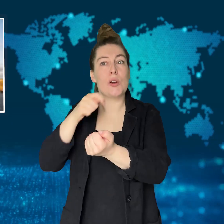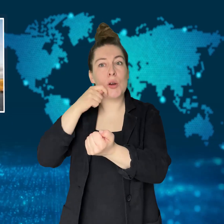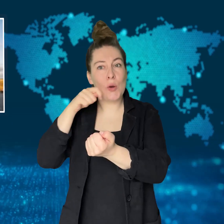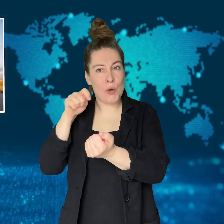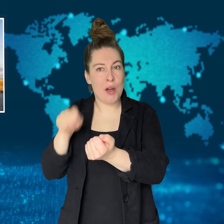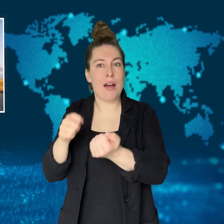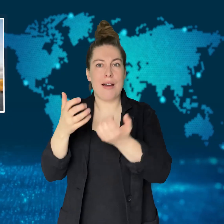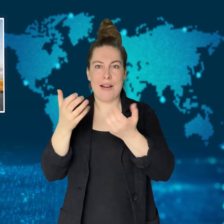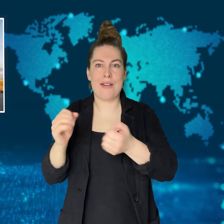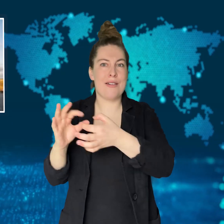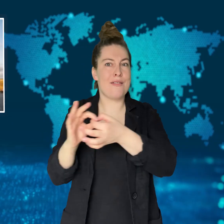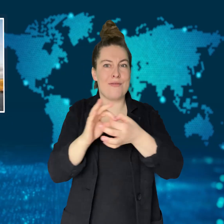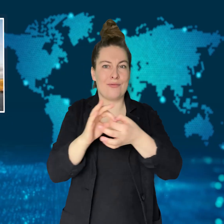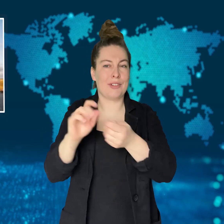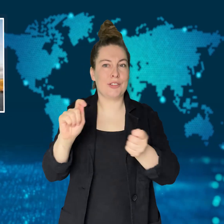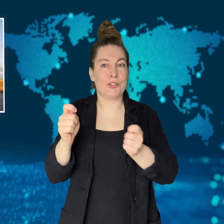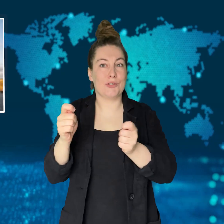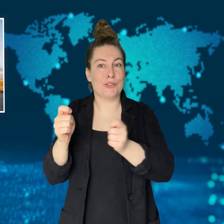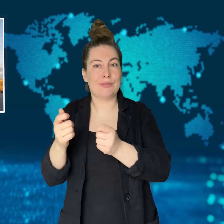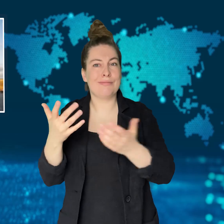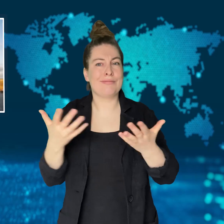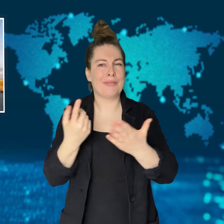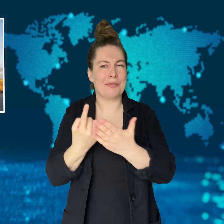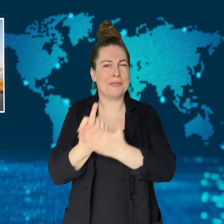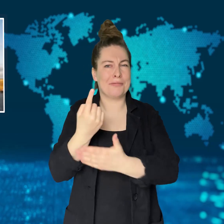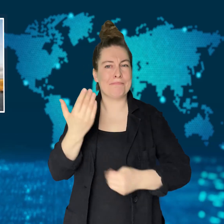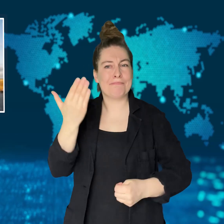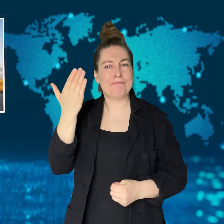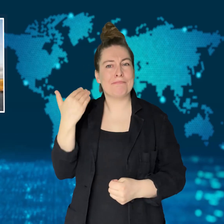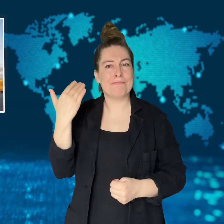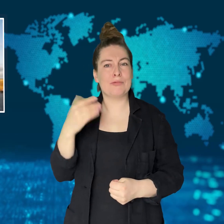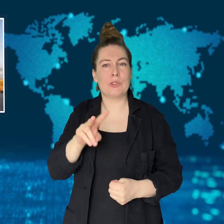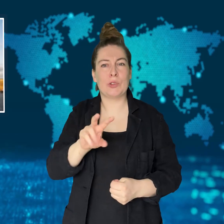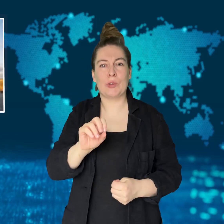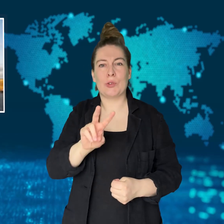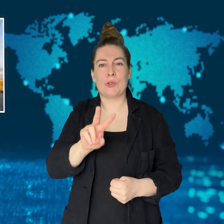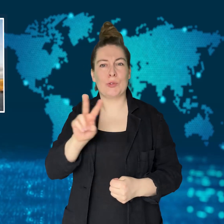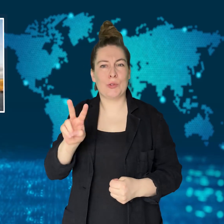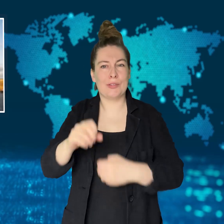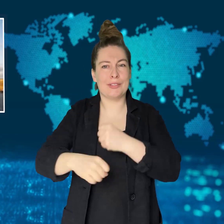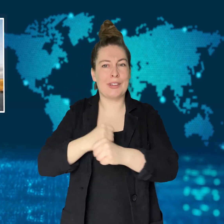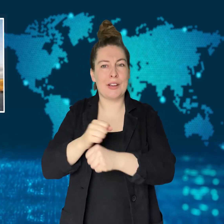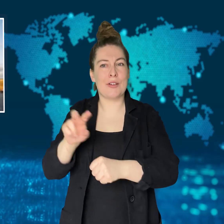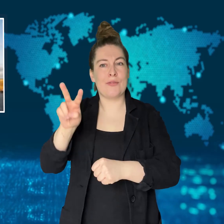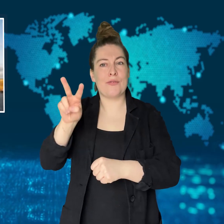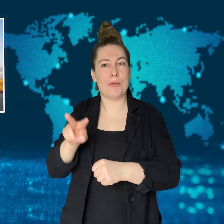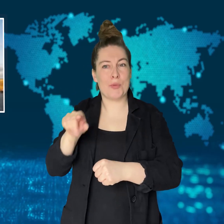continue to try to support Ukraine.